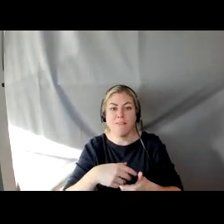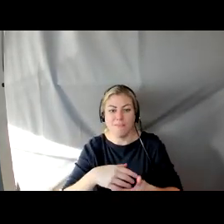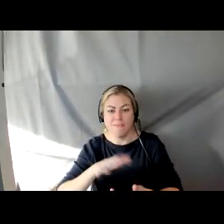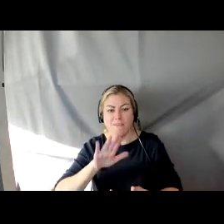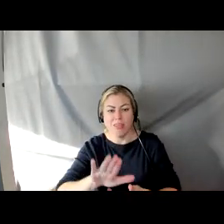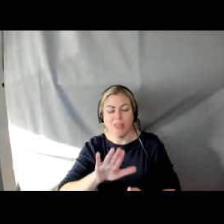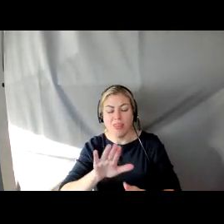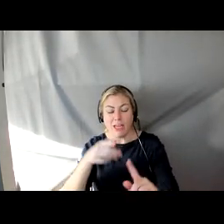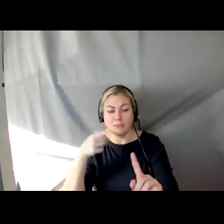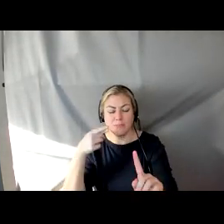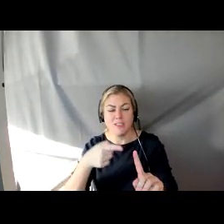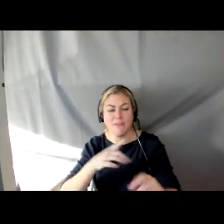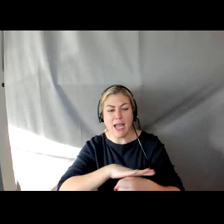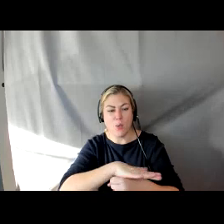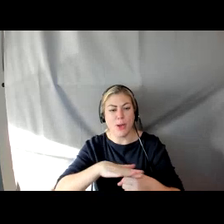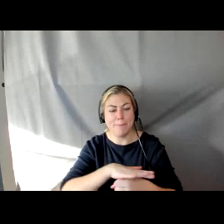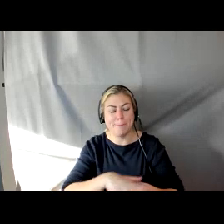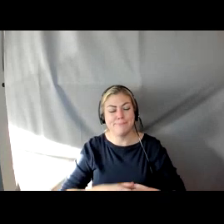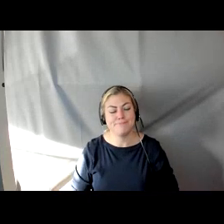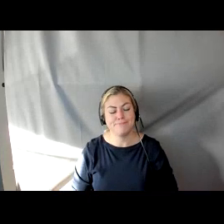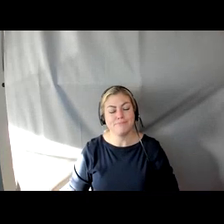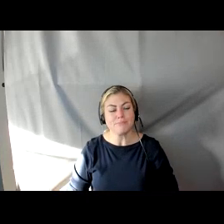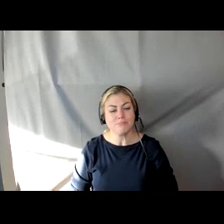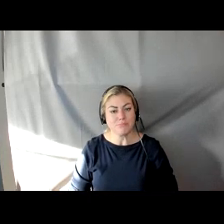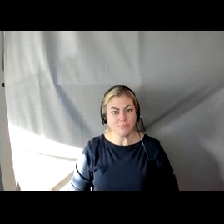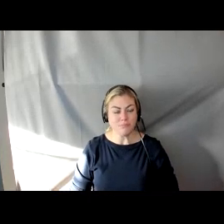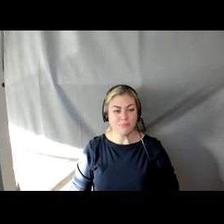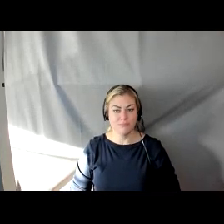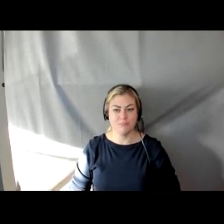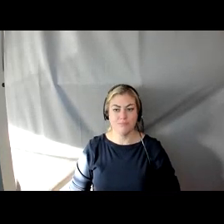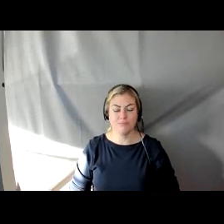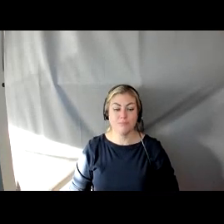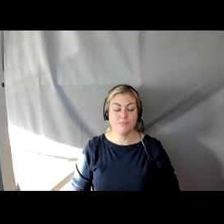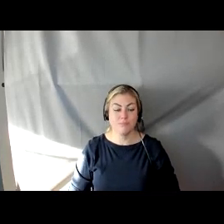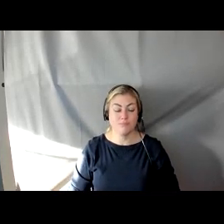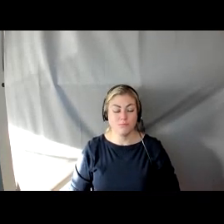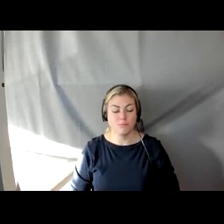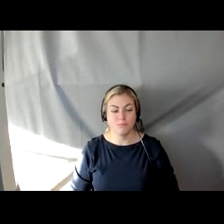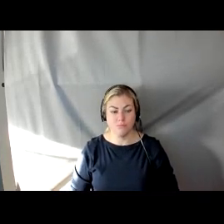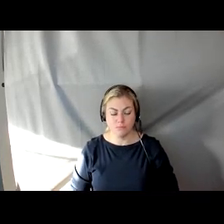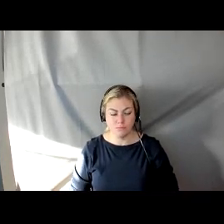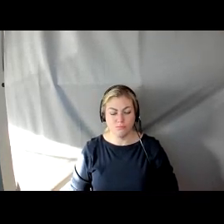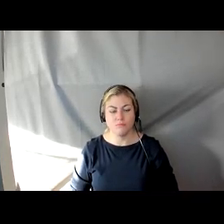So this year, the beginning of this year, we had a series of round table calls